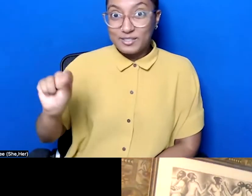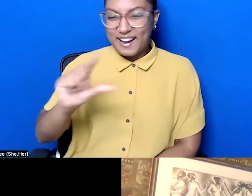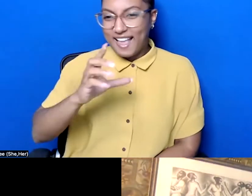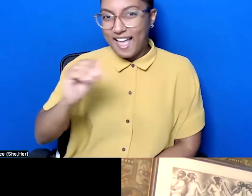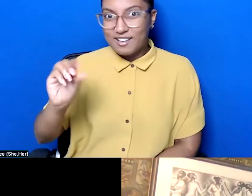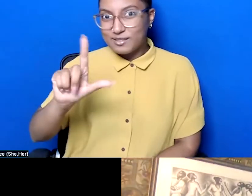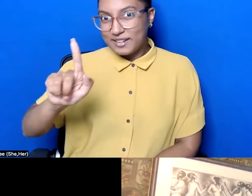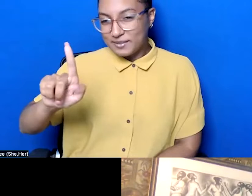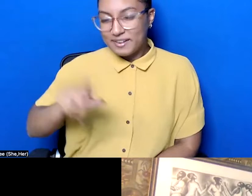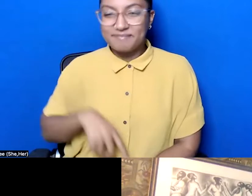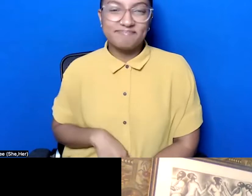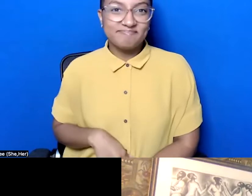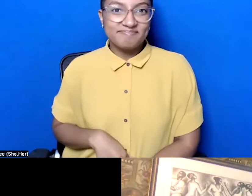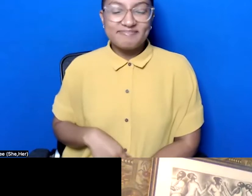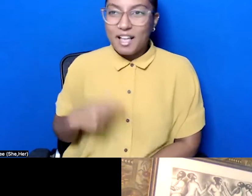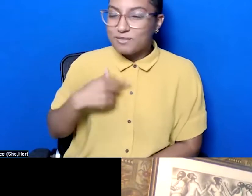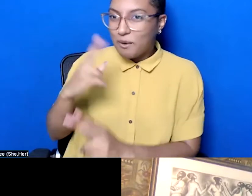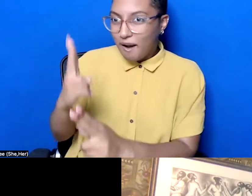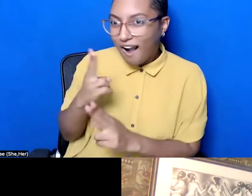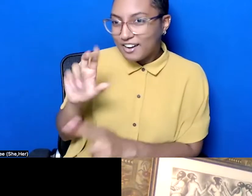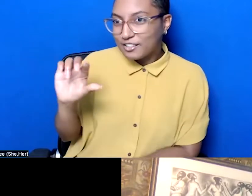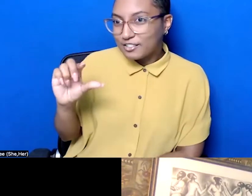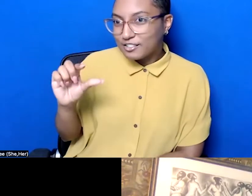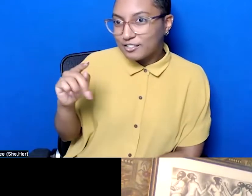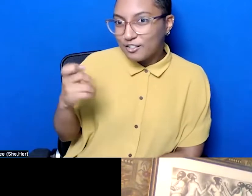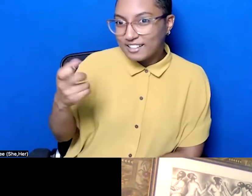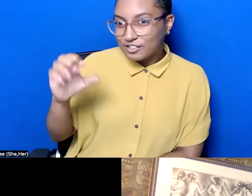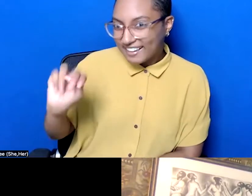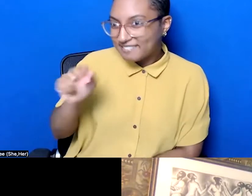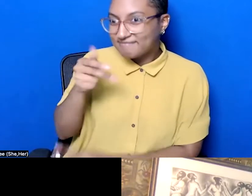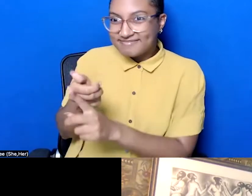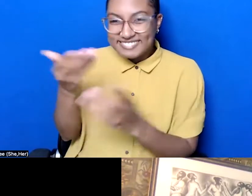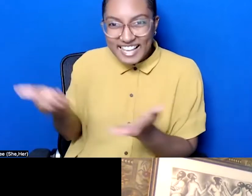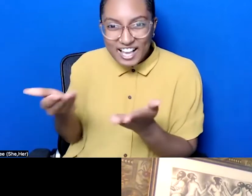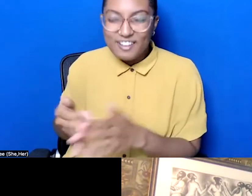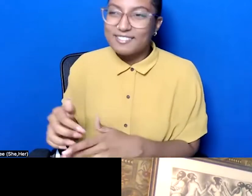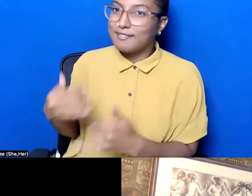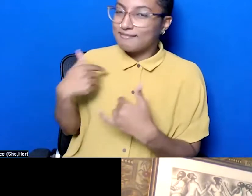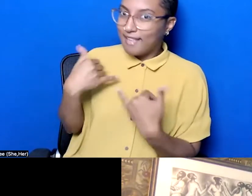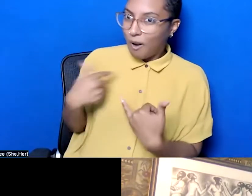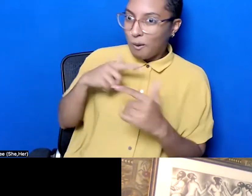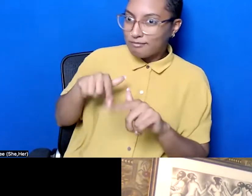over to you, and then I will return for a brief conversation between the two of us. Welcome.